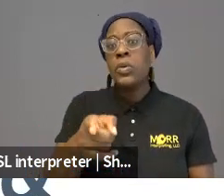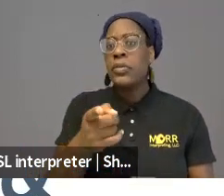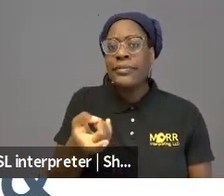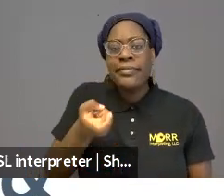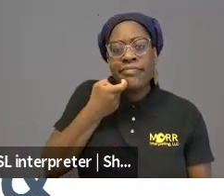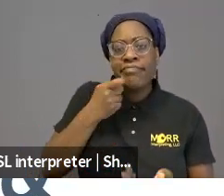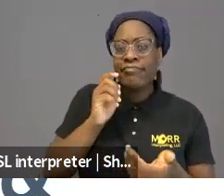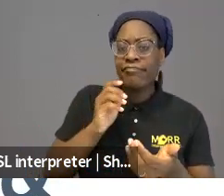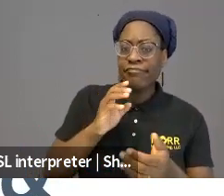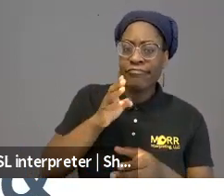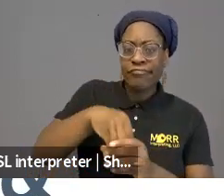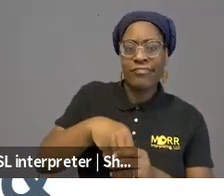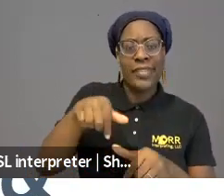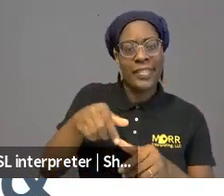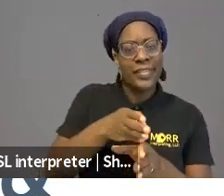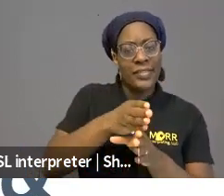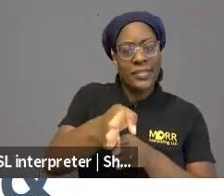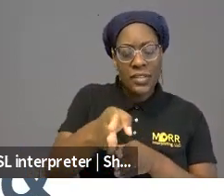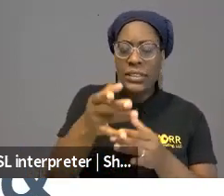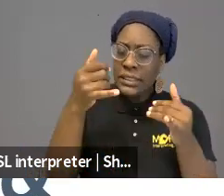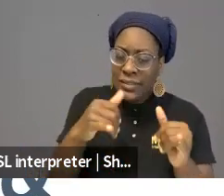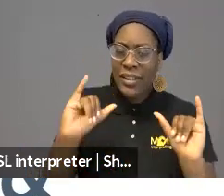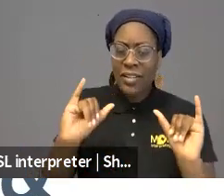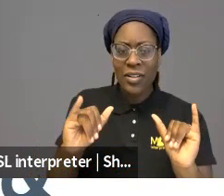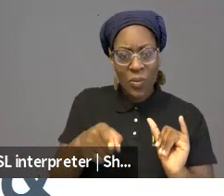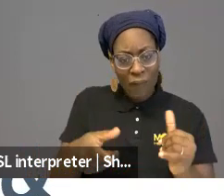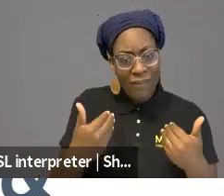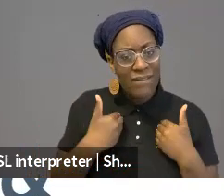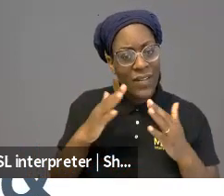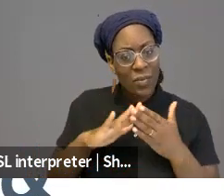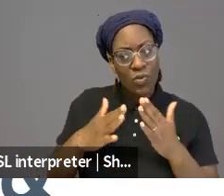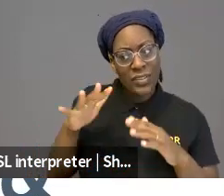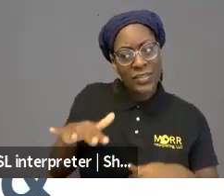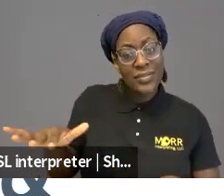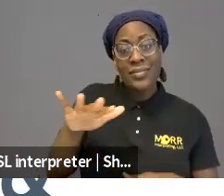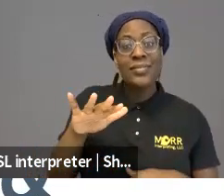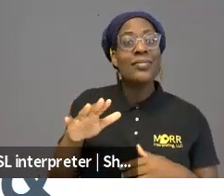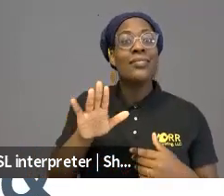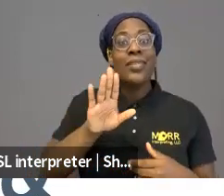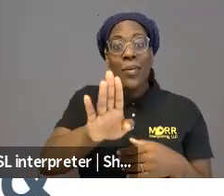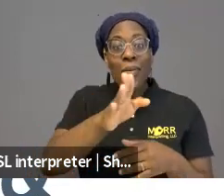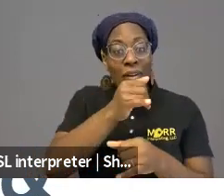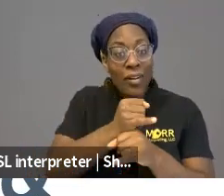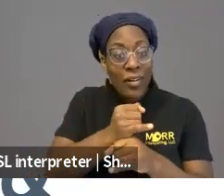writing center and within your own institution. Without these communities, collaboration would